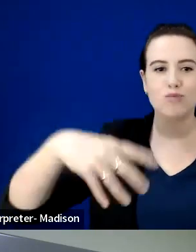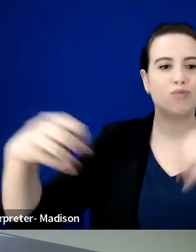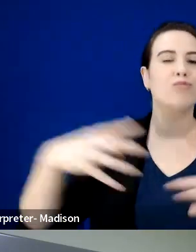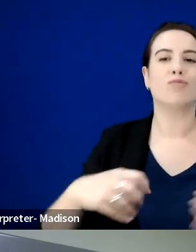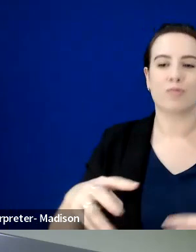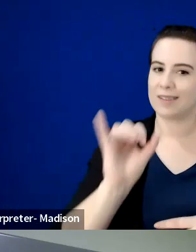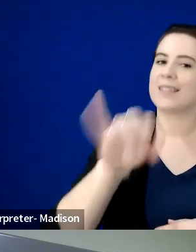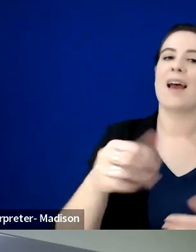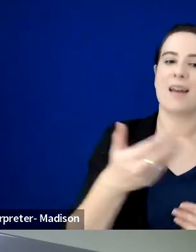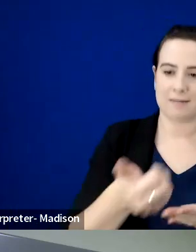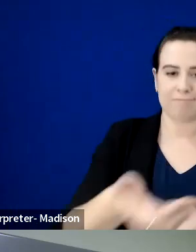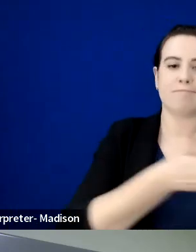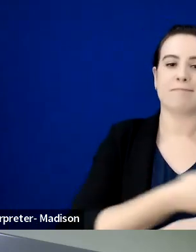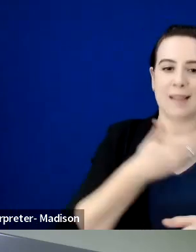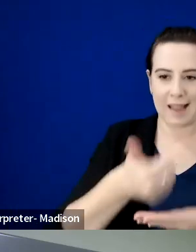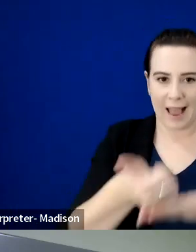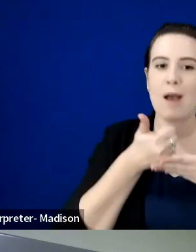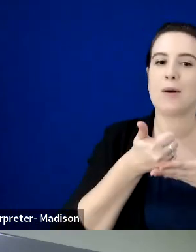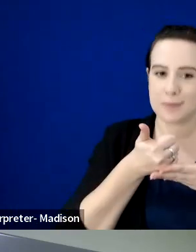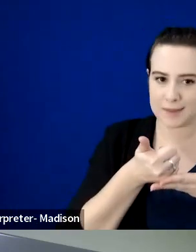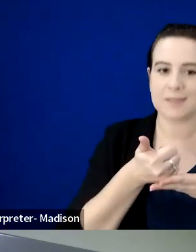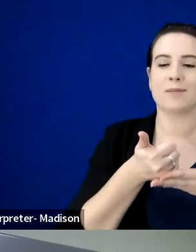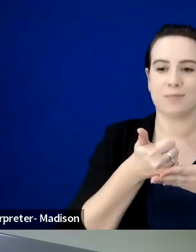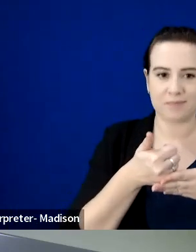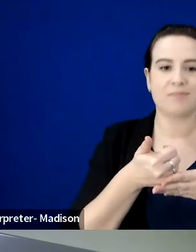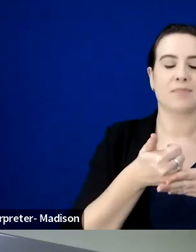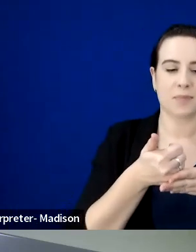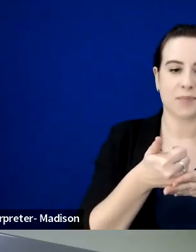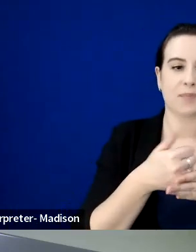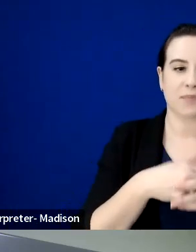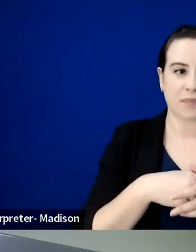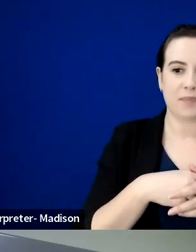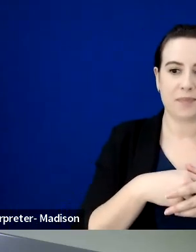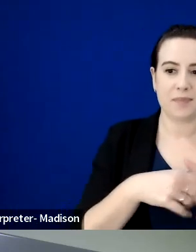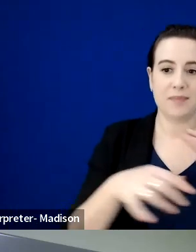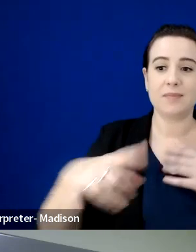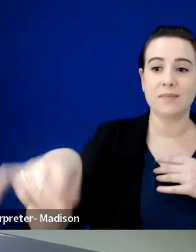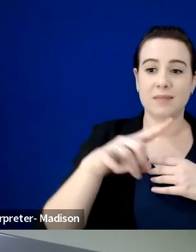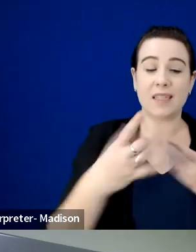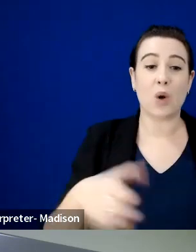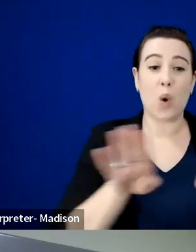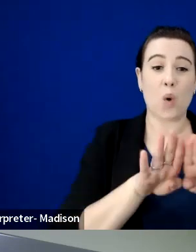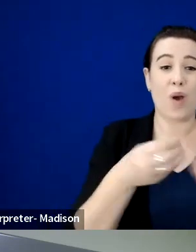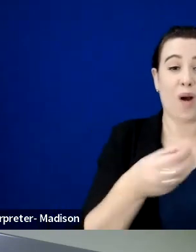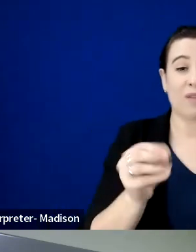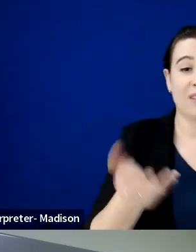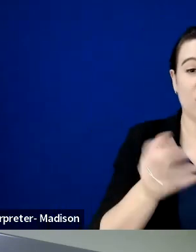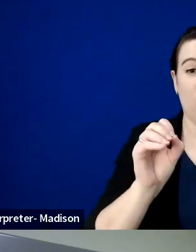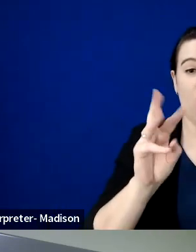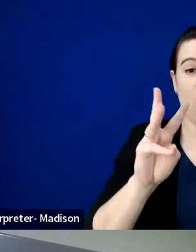But you have those -- the partners that you -- but if they seal you or hear you once a month and quarterly and you are talking about what's going on and maybe things you can partner with them, again, it's a long-term approach, but it's credibility, they are seeing you, you are at meetings together, you are sharing resources and ideas.